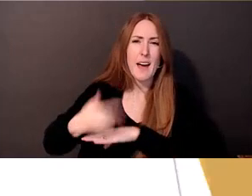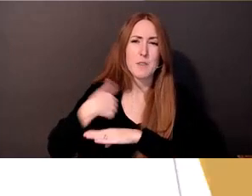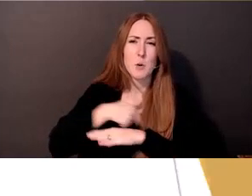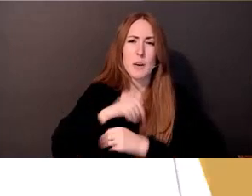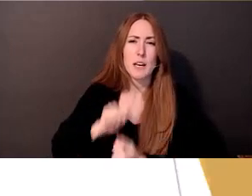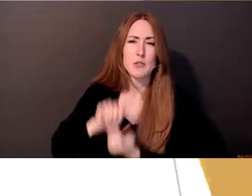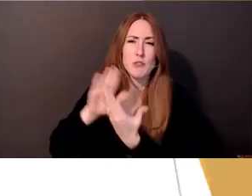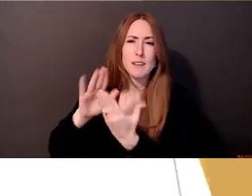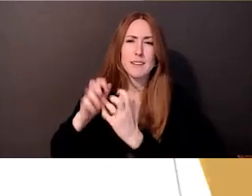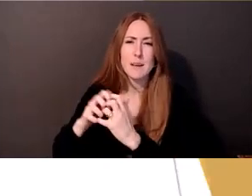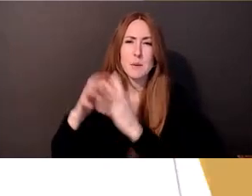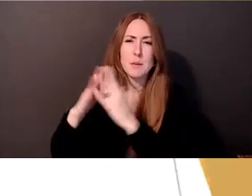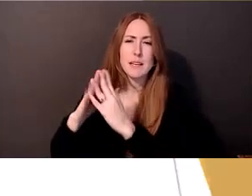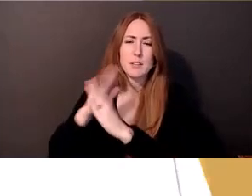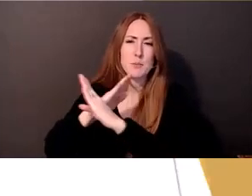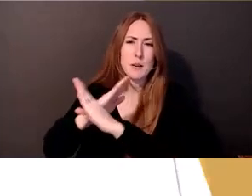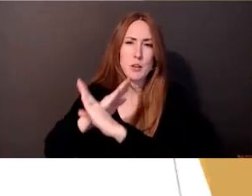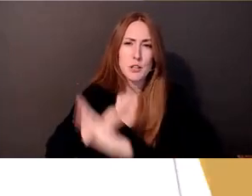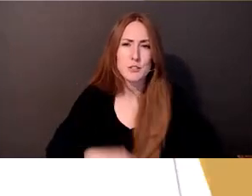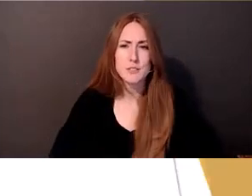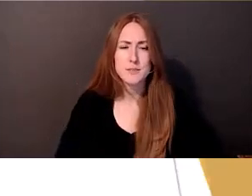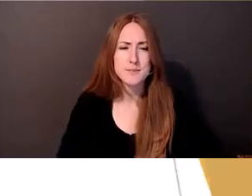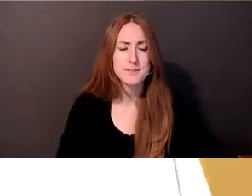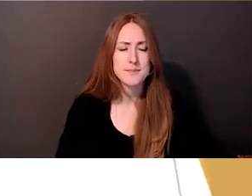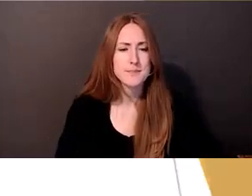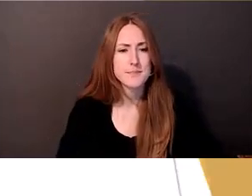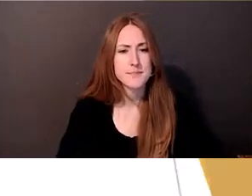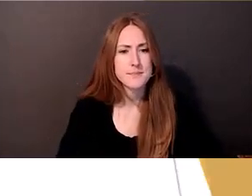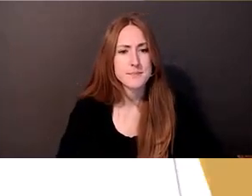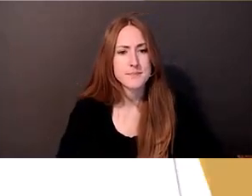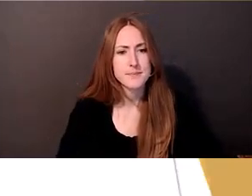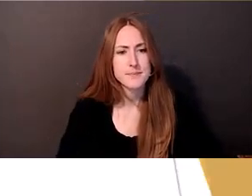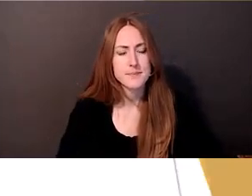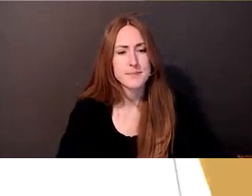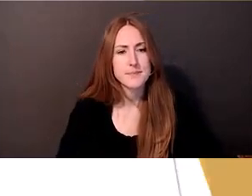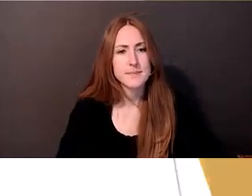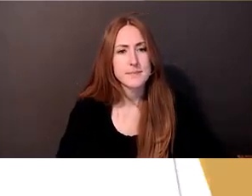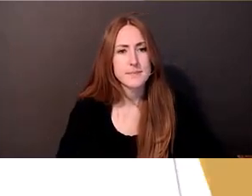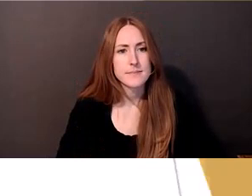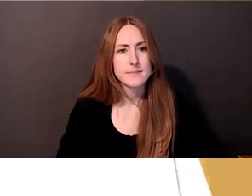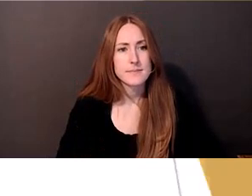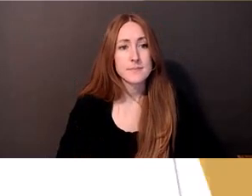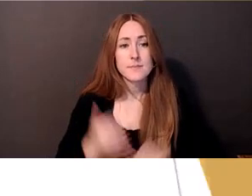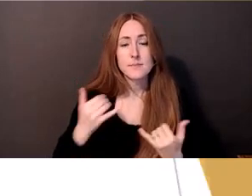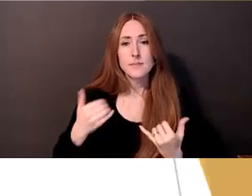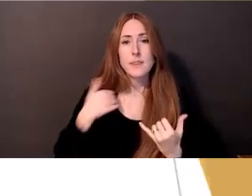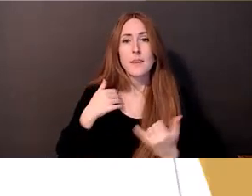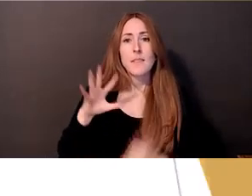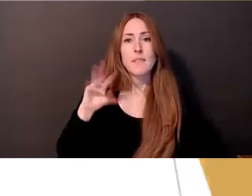next. So we currently have 50 dyads enrolled in CAPABLE.